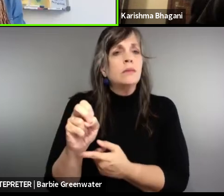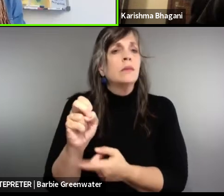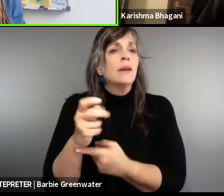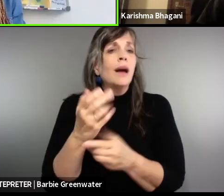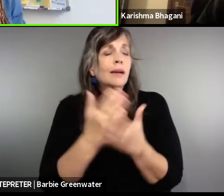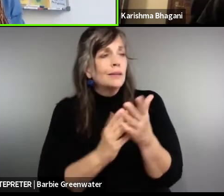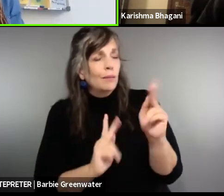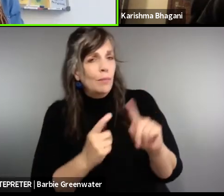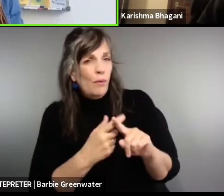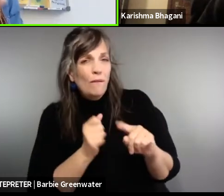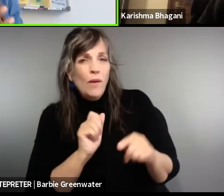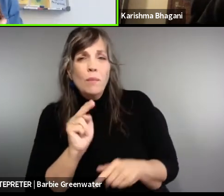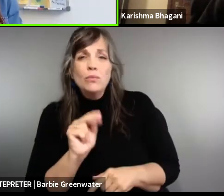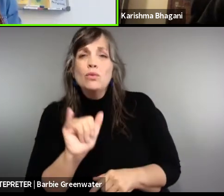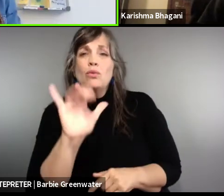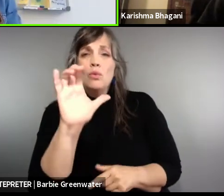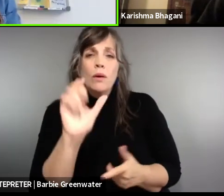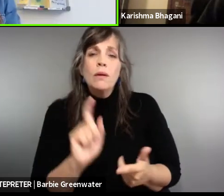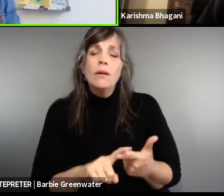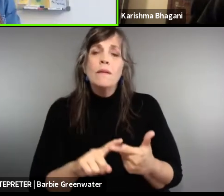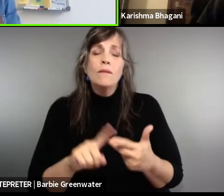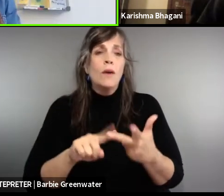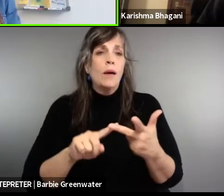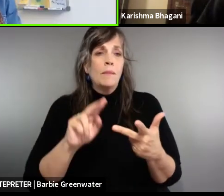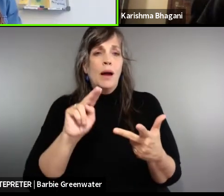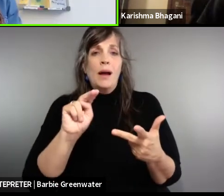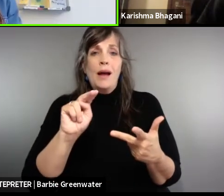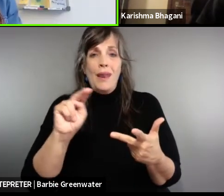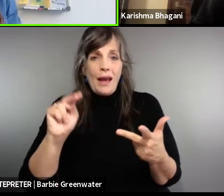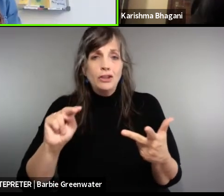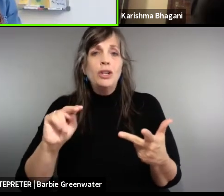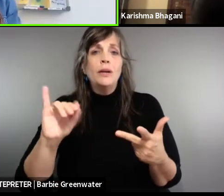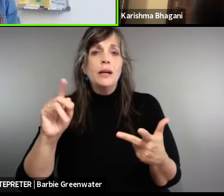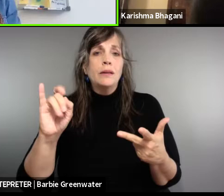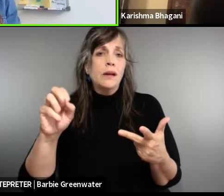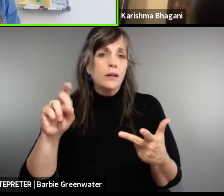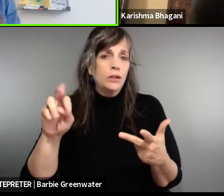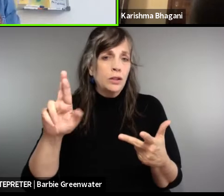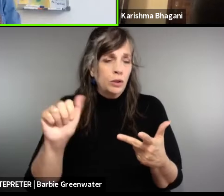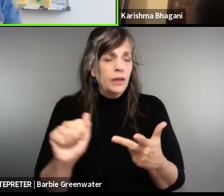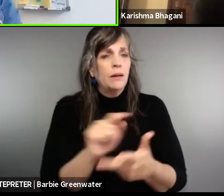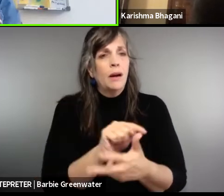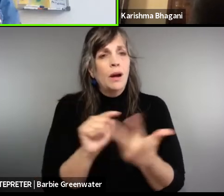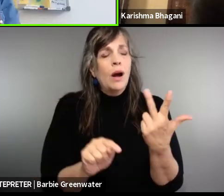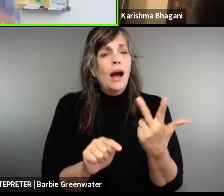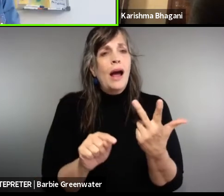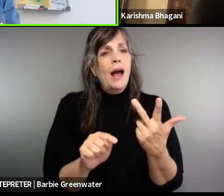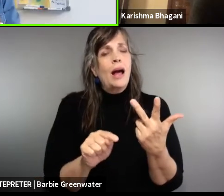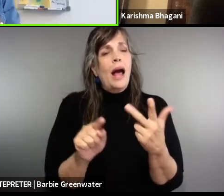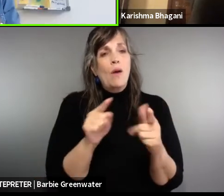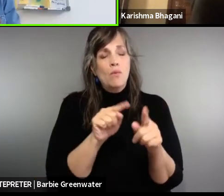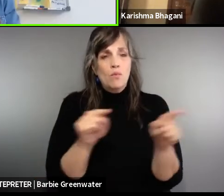some people that came from Nigeria but basically presenting their work to an audience. And what we found, which was unexpected